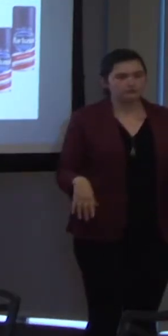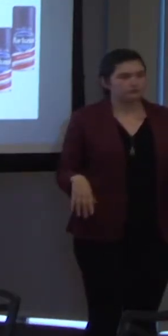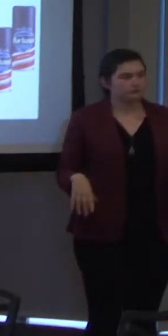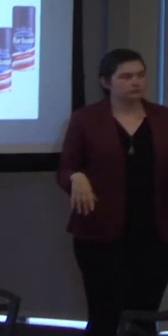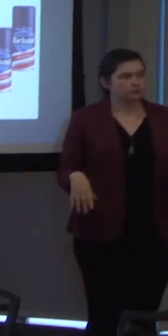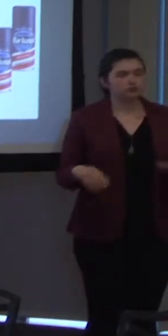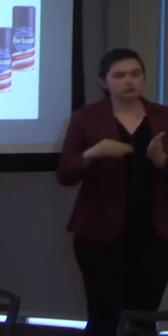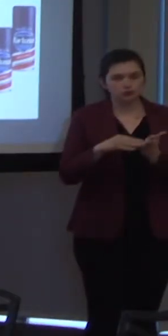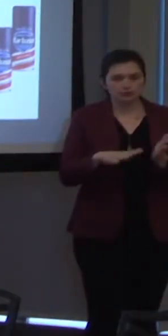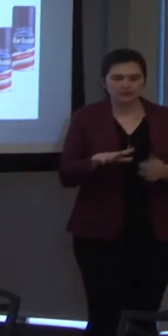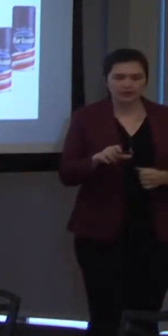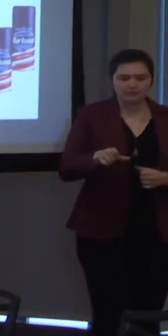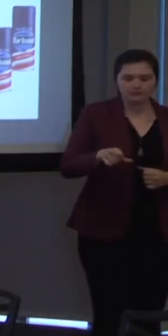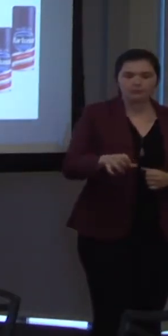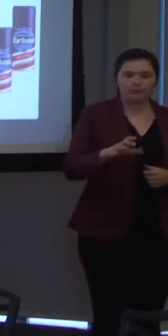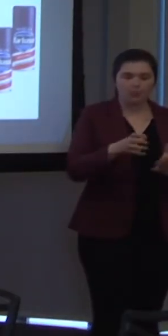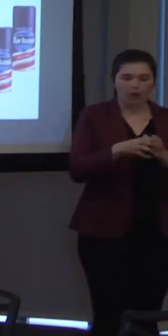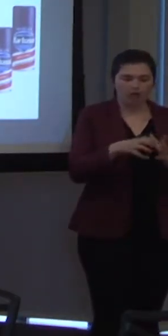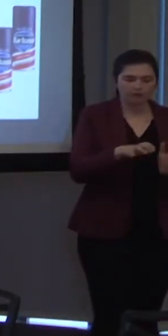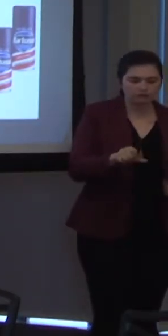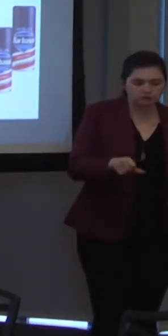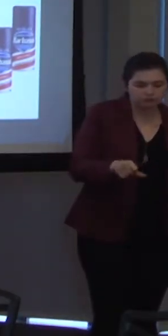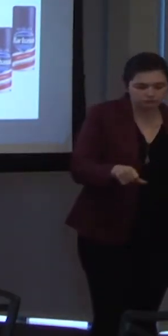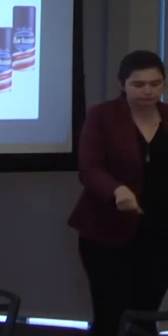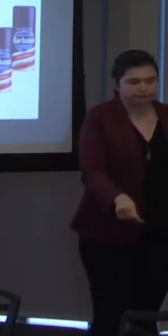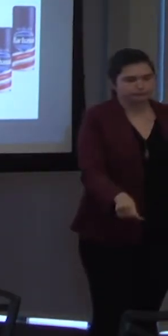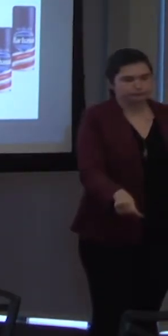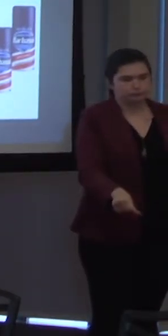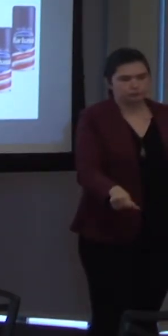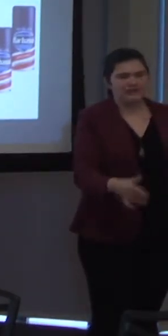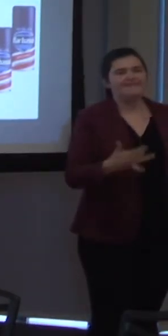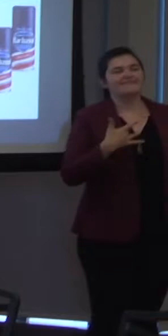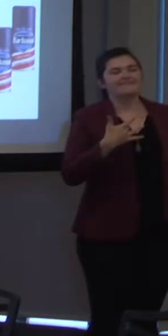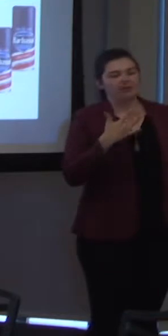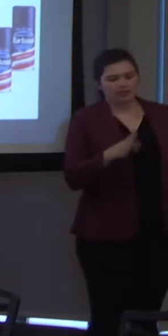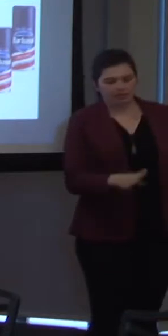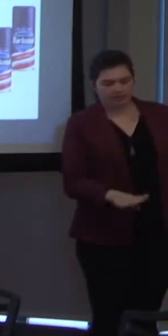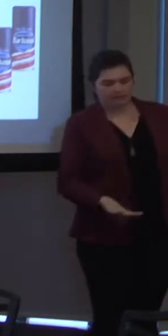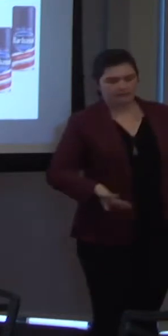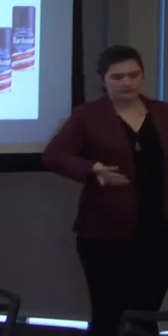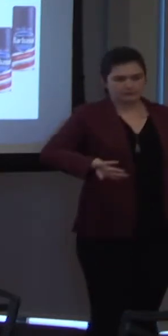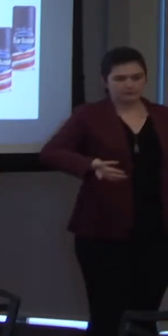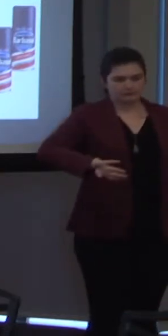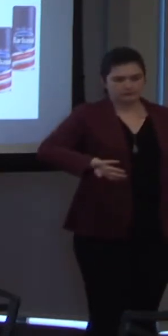and students can press the ping pong ball into the box, to feel the divot of the crater.